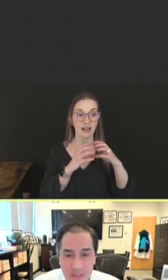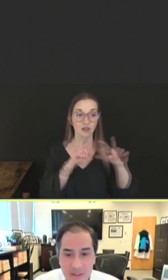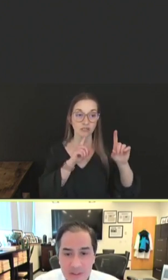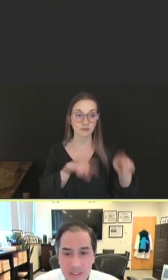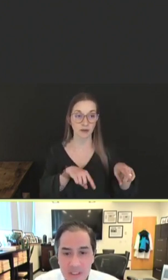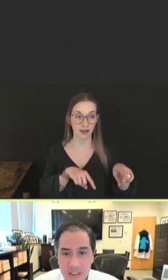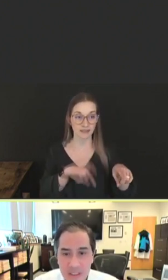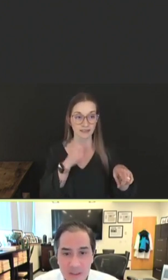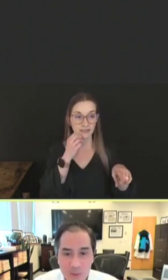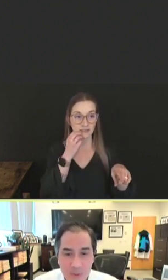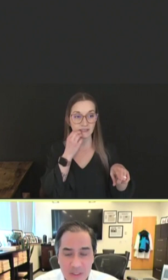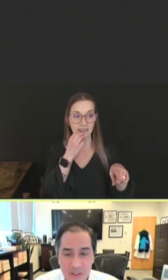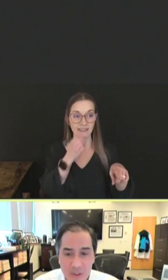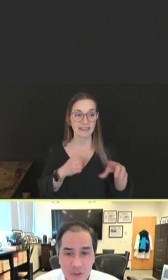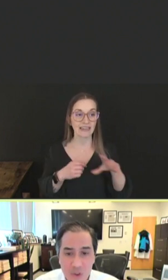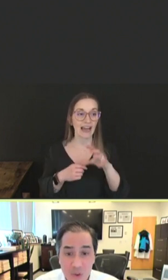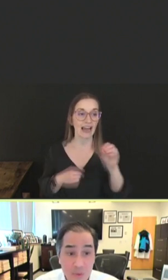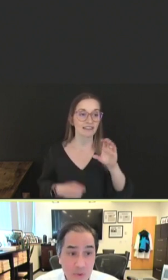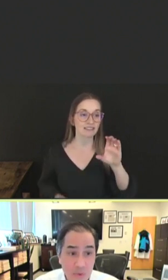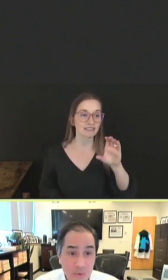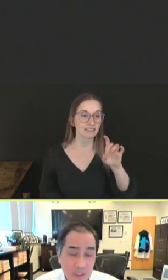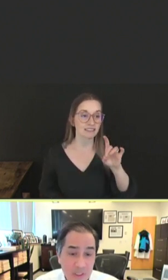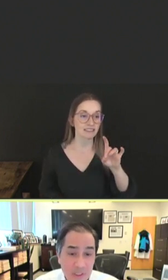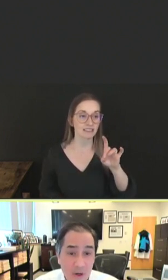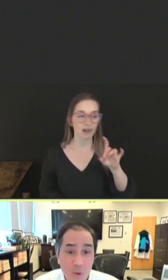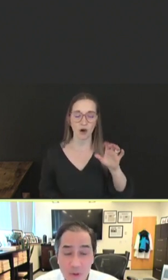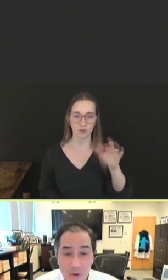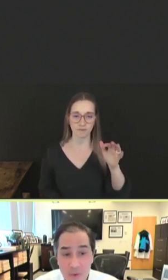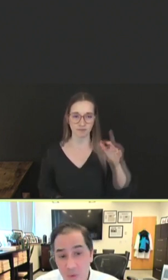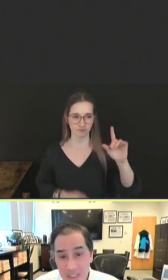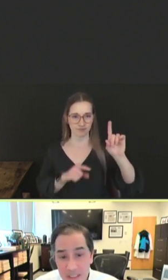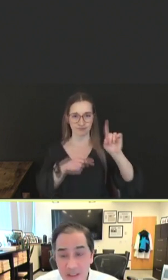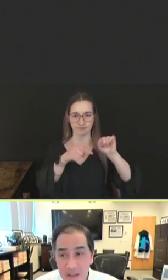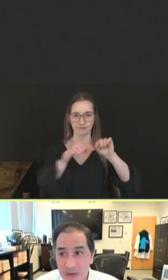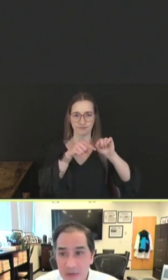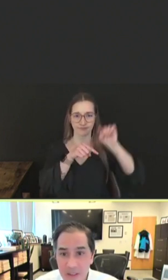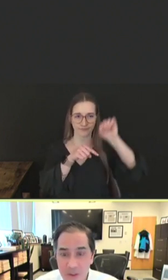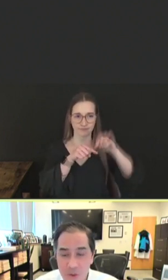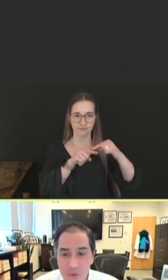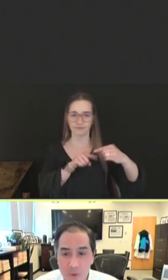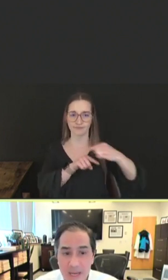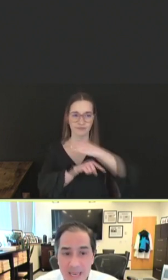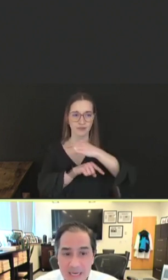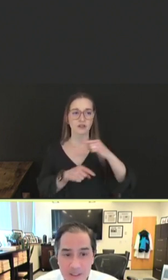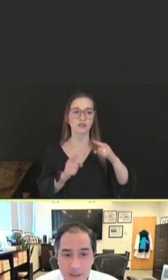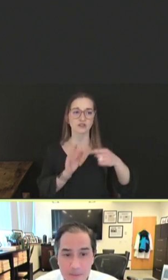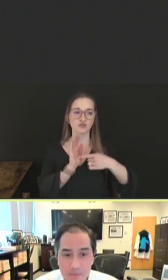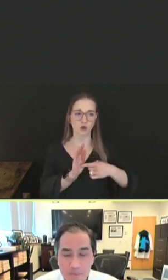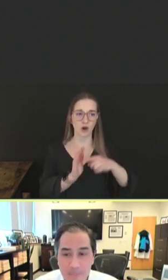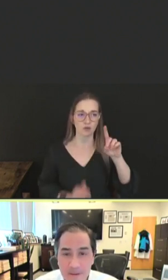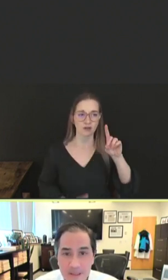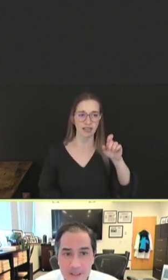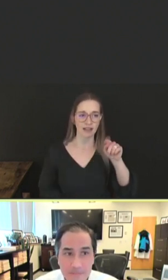and the CD8 T cell responses shown to the Omicron or Delta variant shown on the Y axis. Next slide.